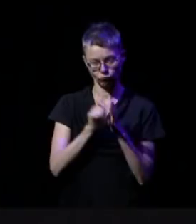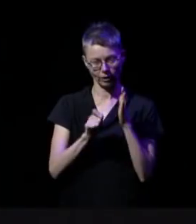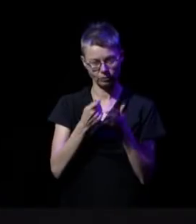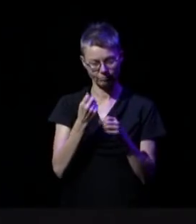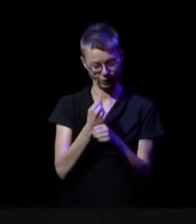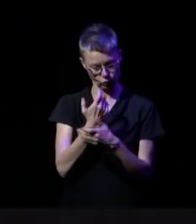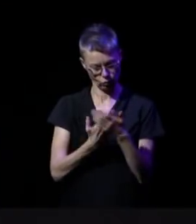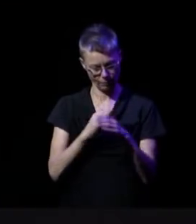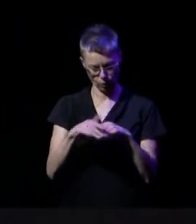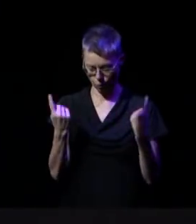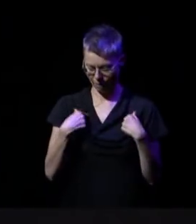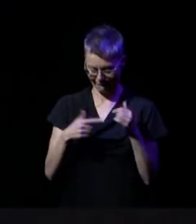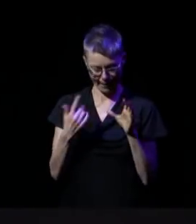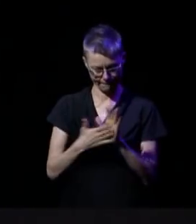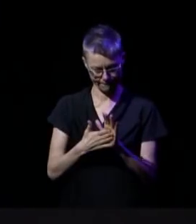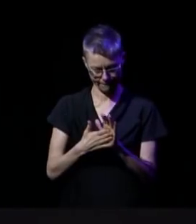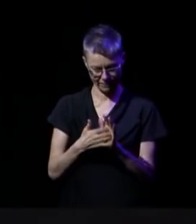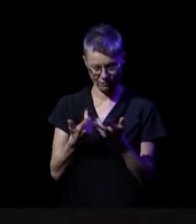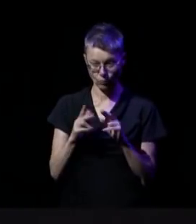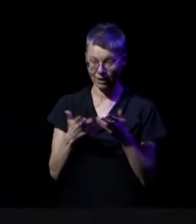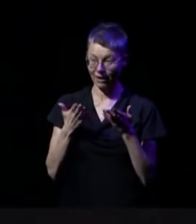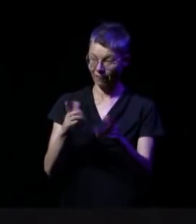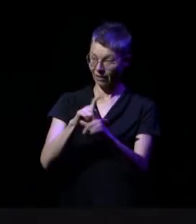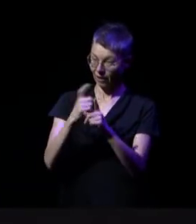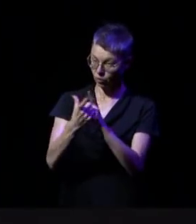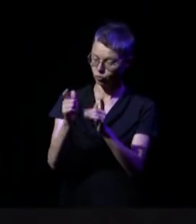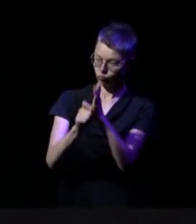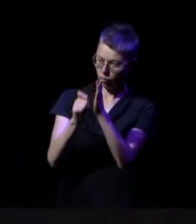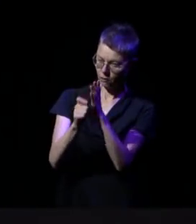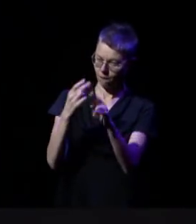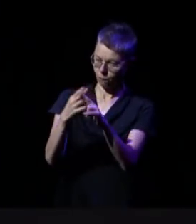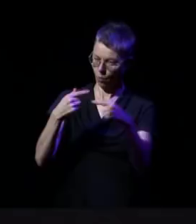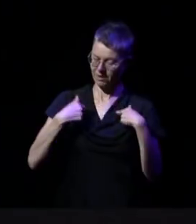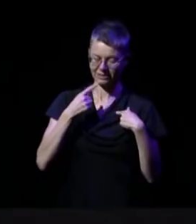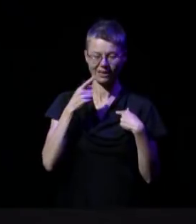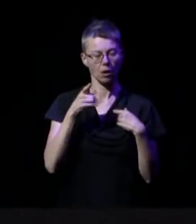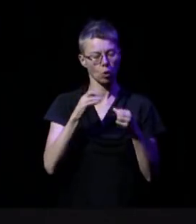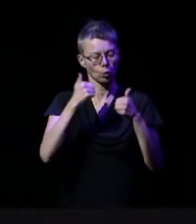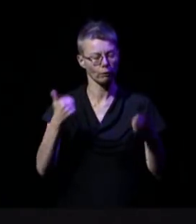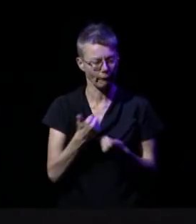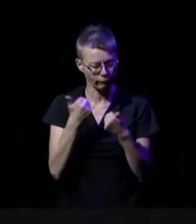and if we allow, you know, this culture that wants to constantly write a story that we are not good enough, that we are not beautiful enough,